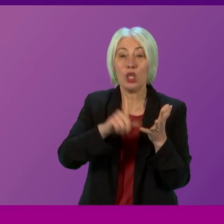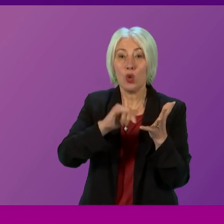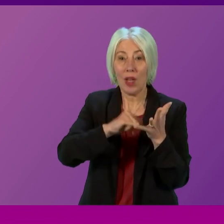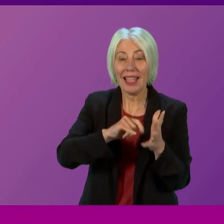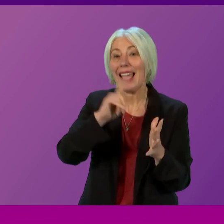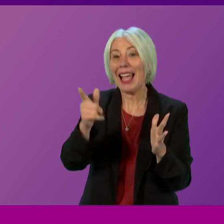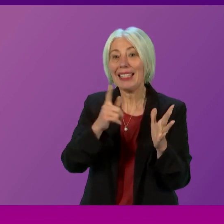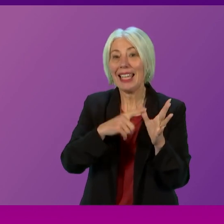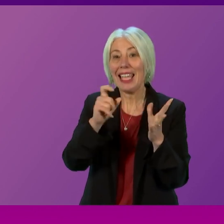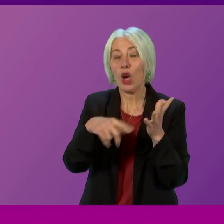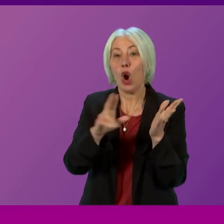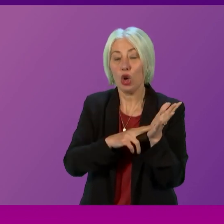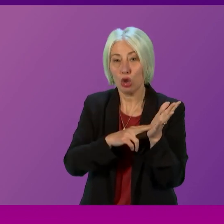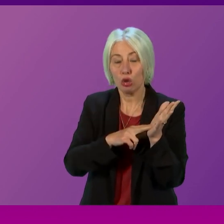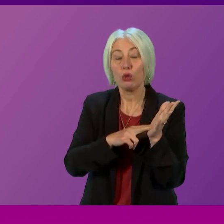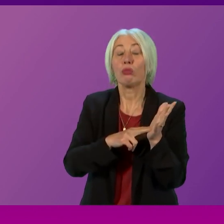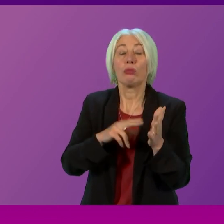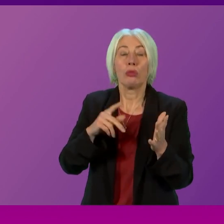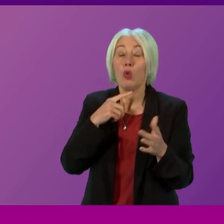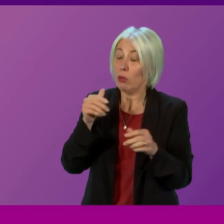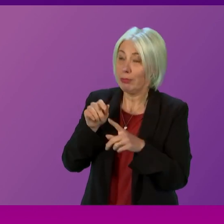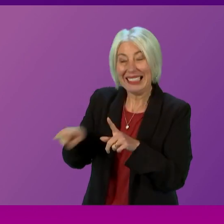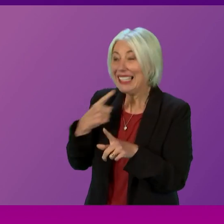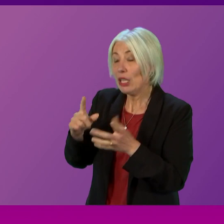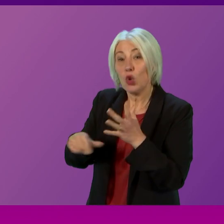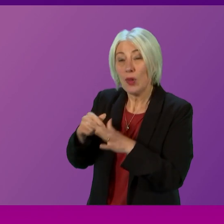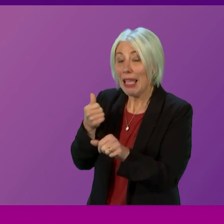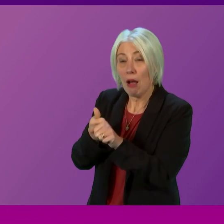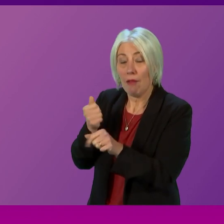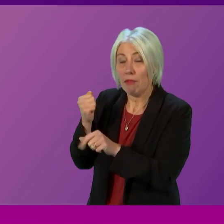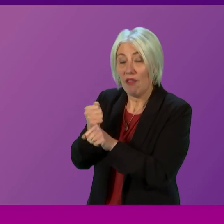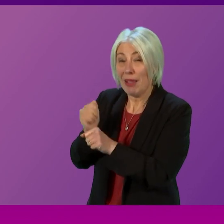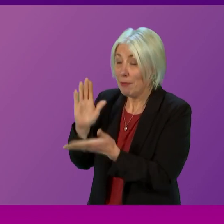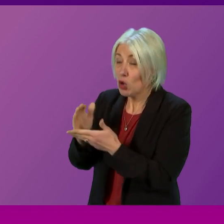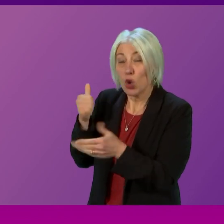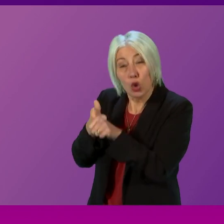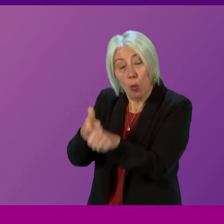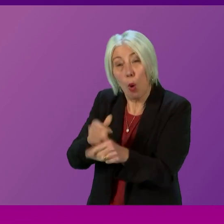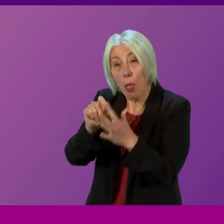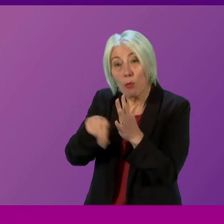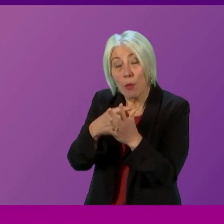to press the UK Government to include the project in its support for carbon capture,